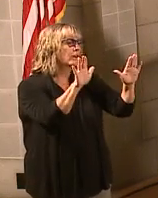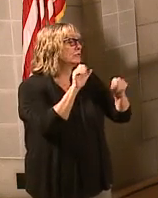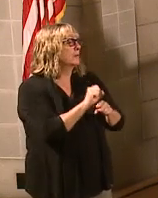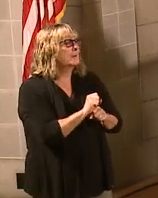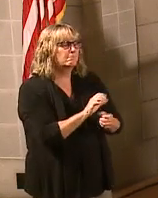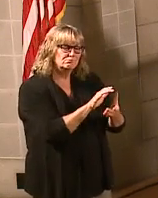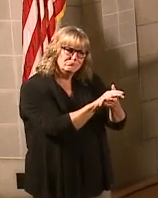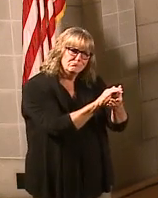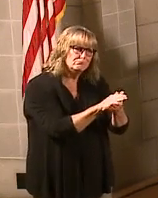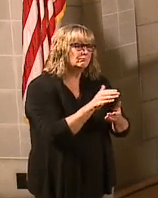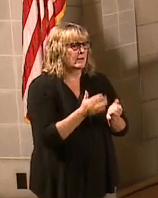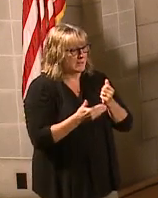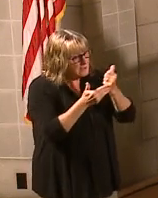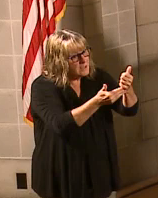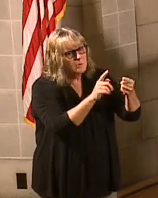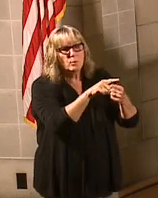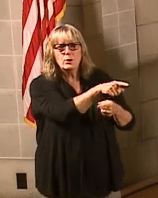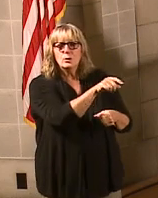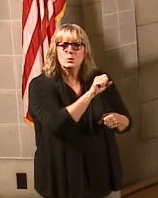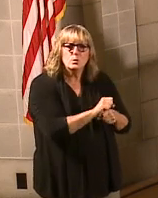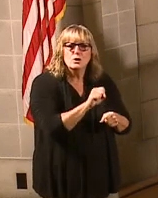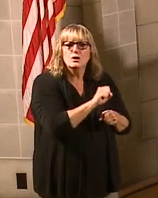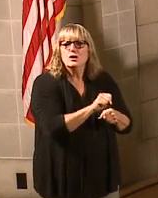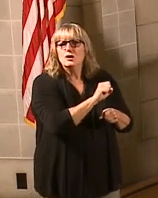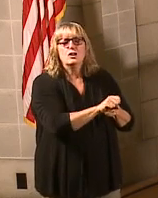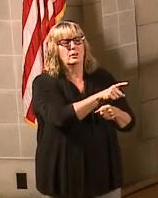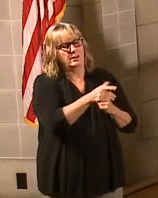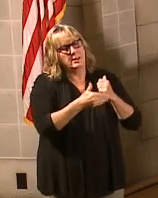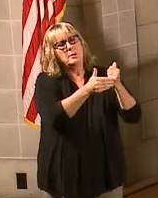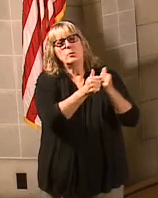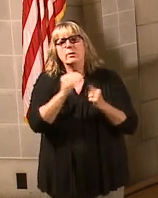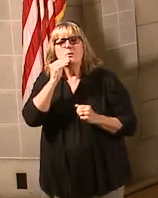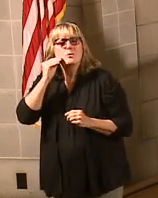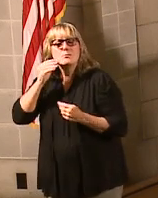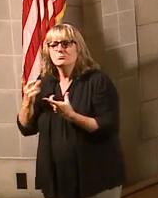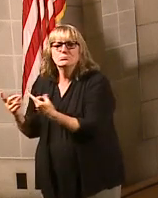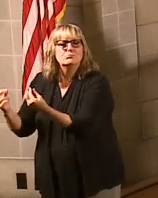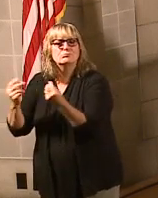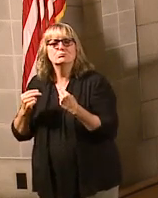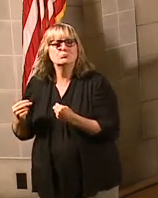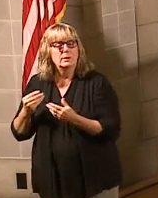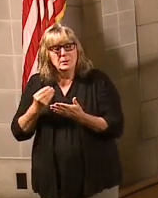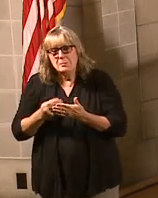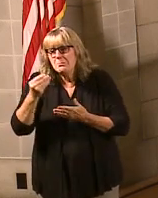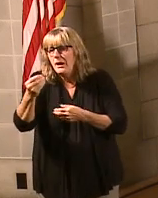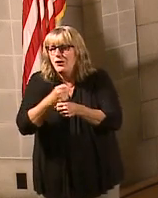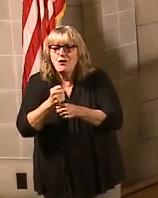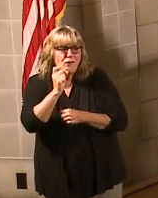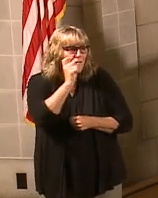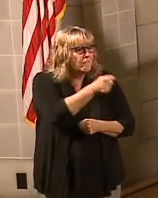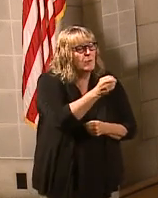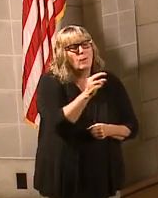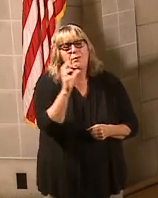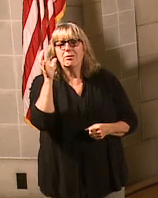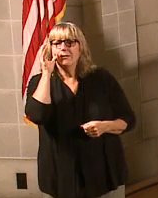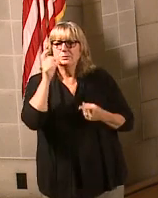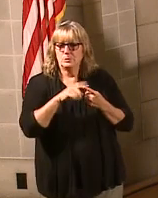HAVE A MEDICAL PERSON IN THEIR FAMILY TELL THEM THEY'RE DOING A